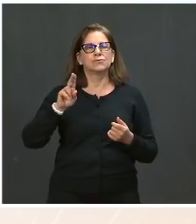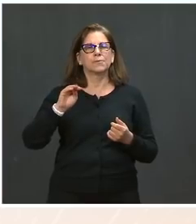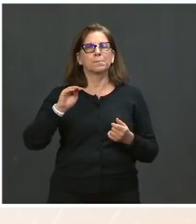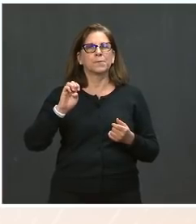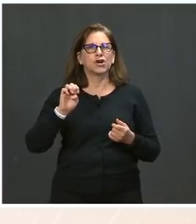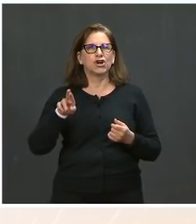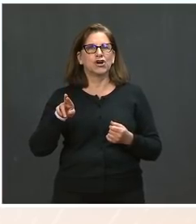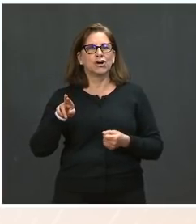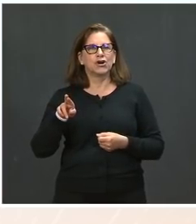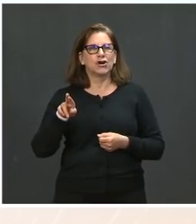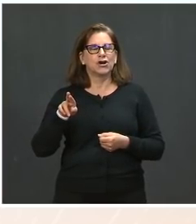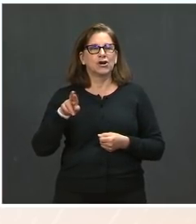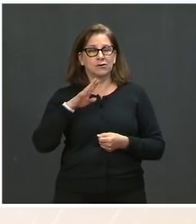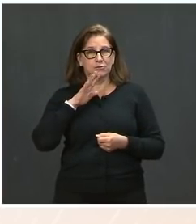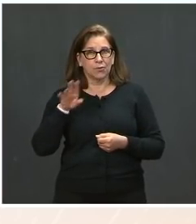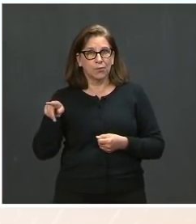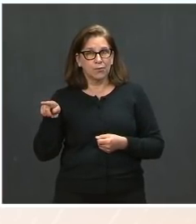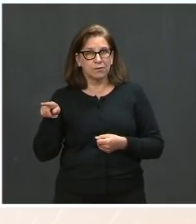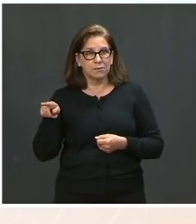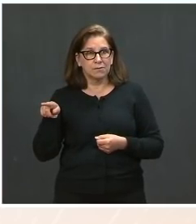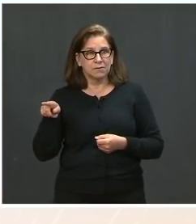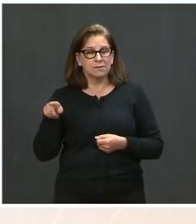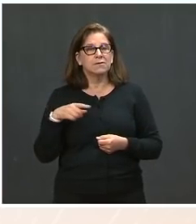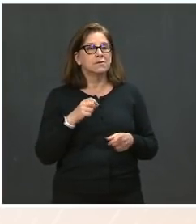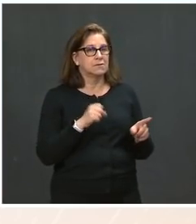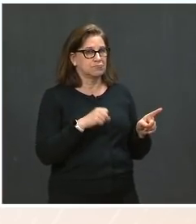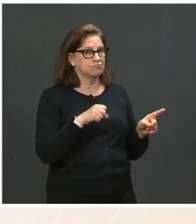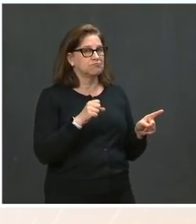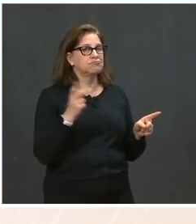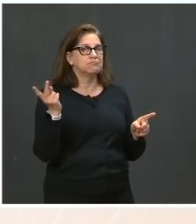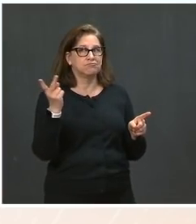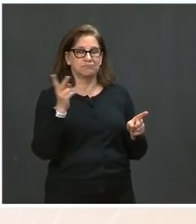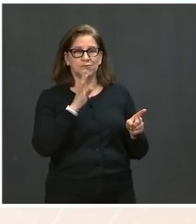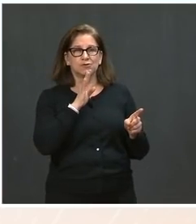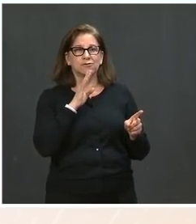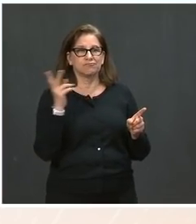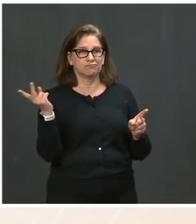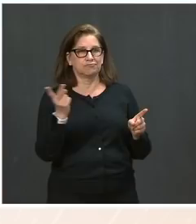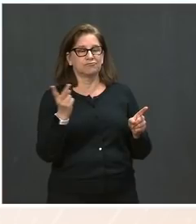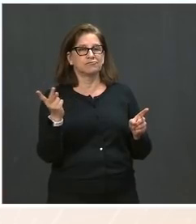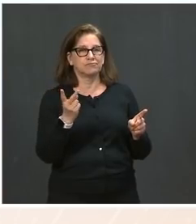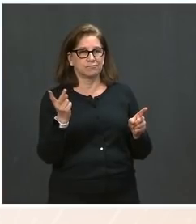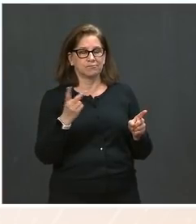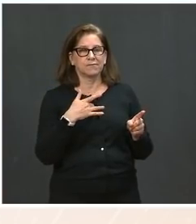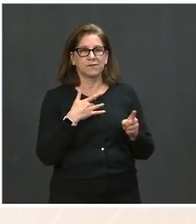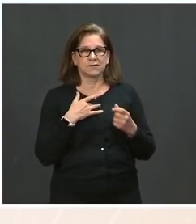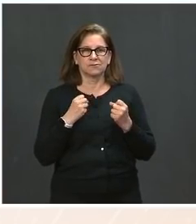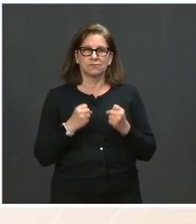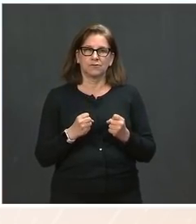about the impact of gun violence on our communities, on -- on this country. And they certainly discussed